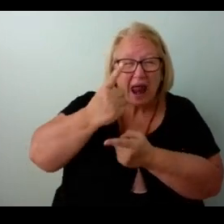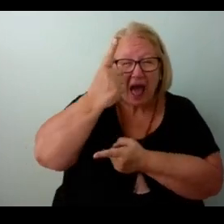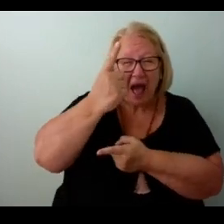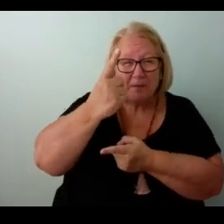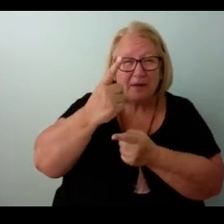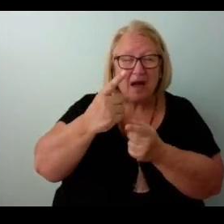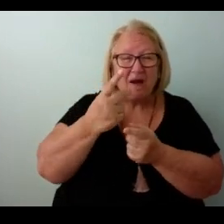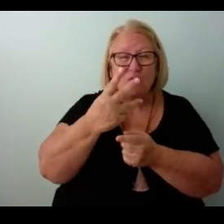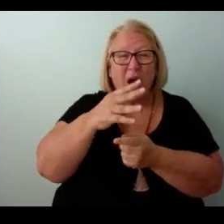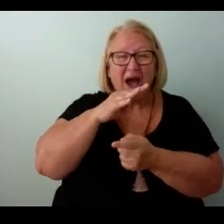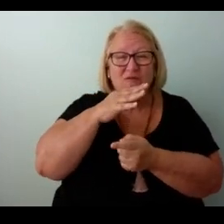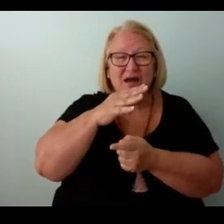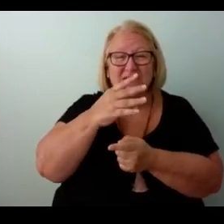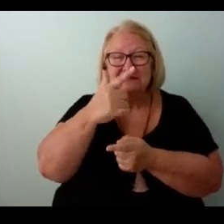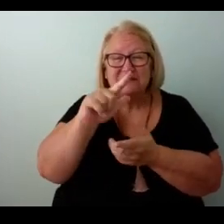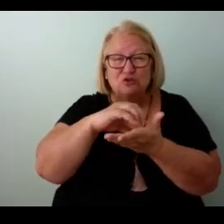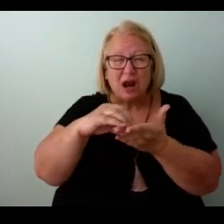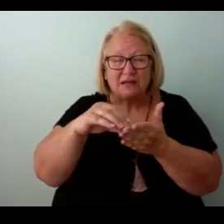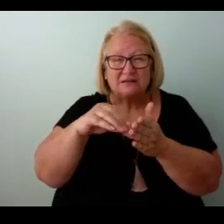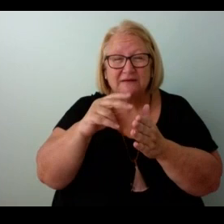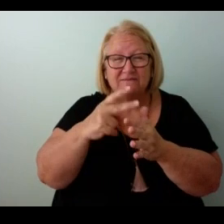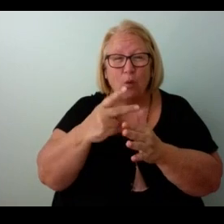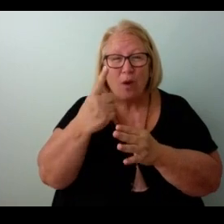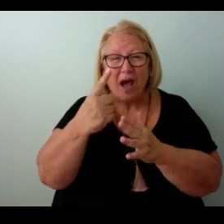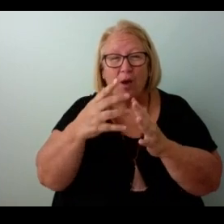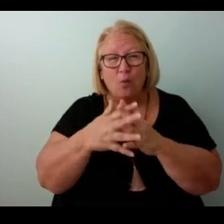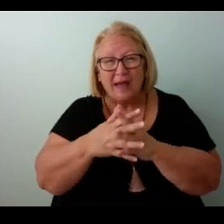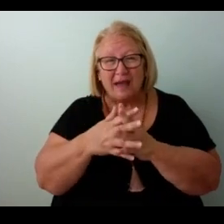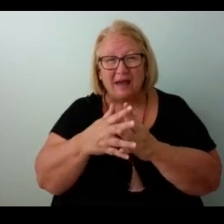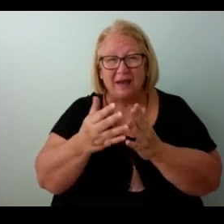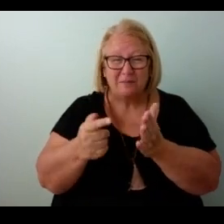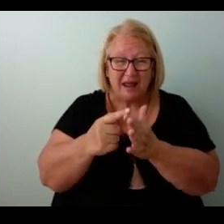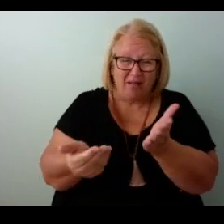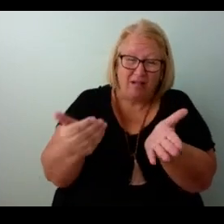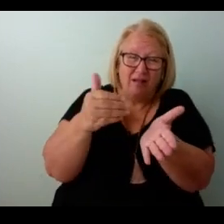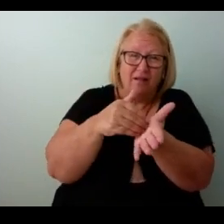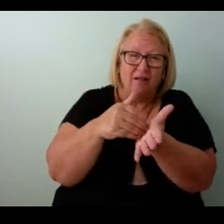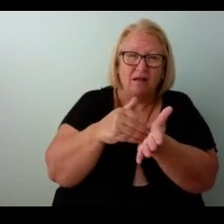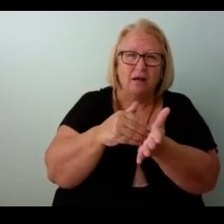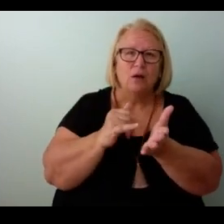So keeping people in the houses and taking advantage of the hardship.